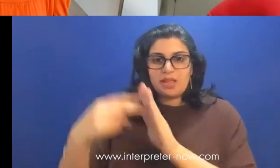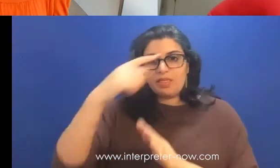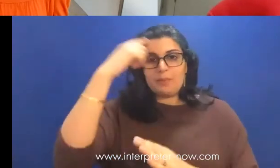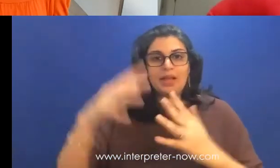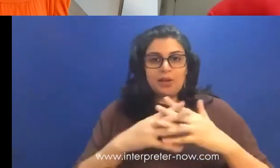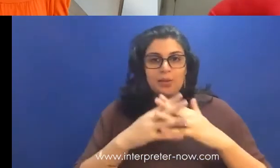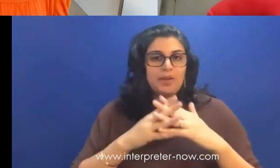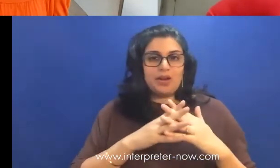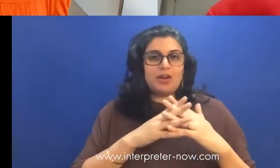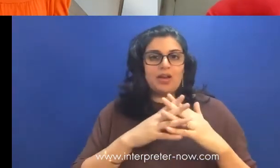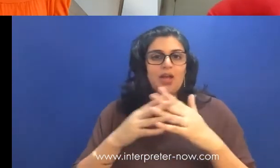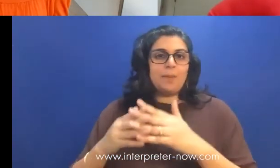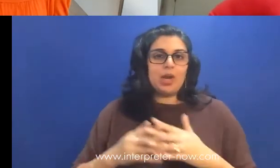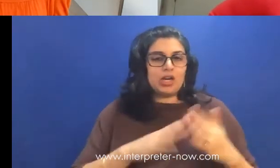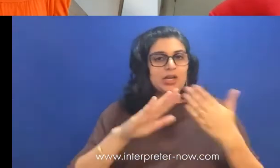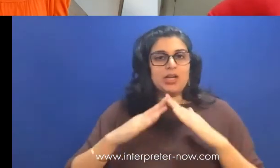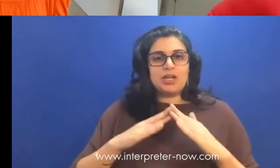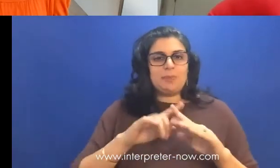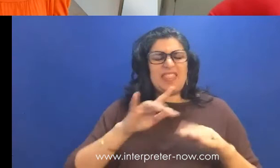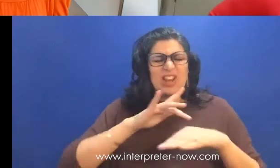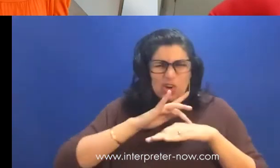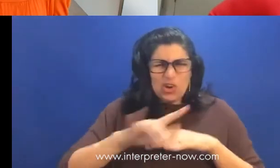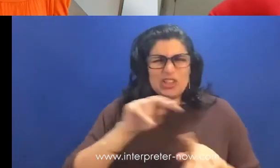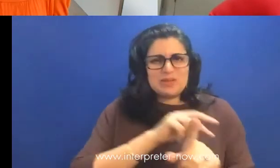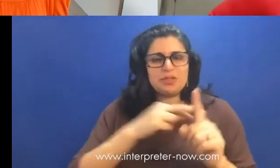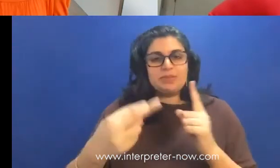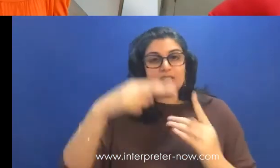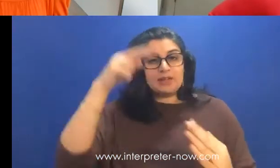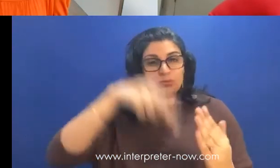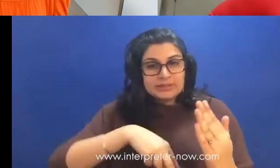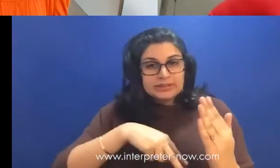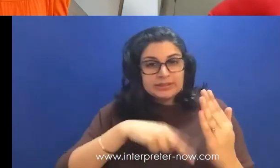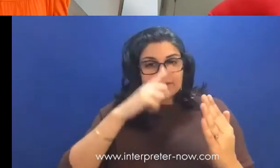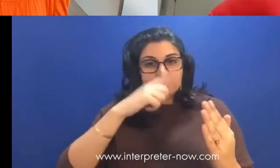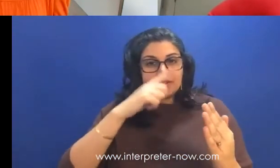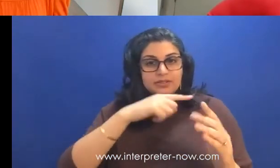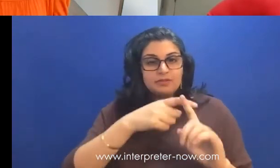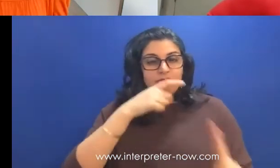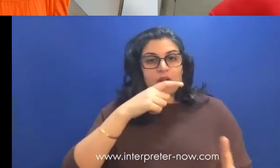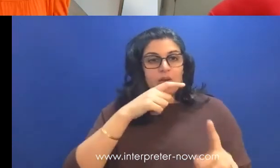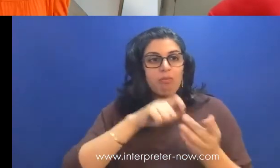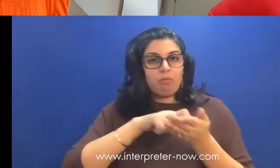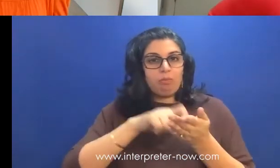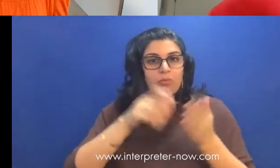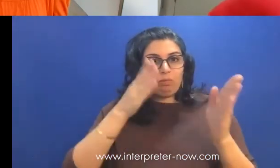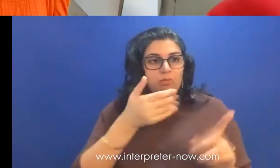early perspective of being able to read fiction from authors who could really describe what